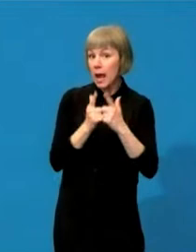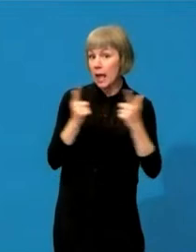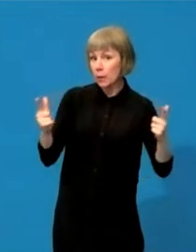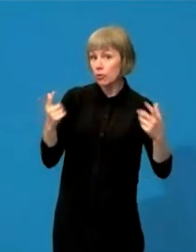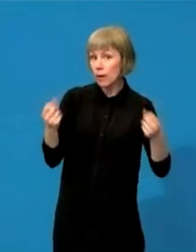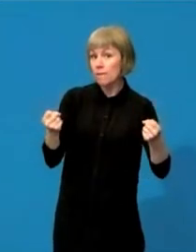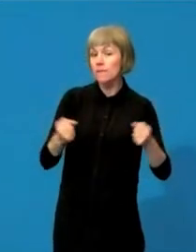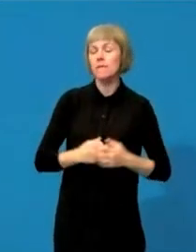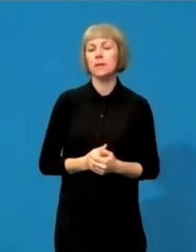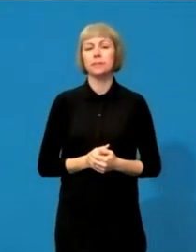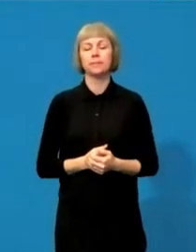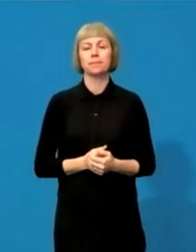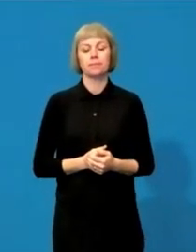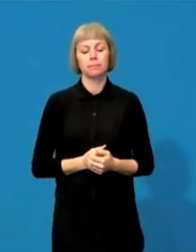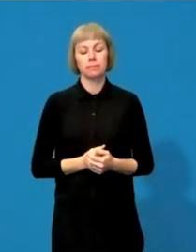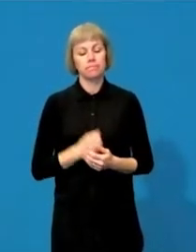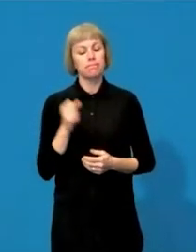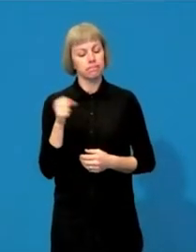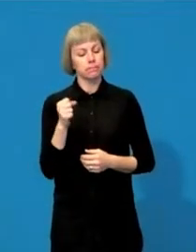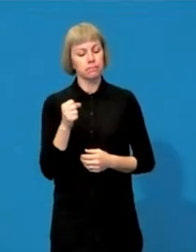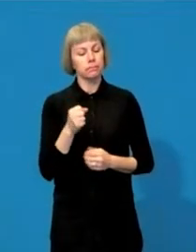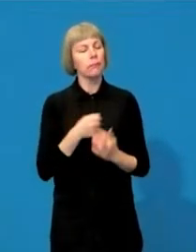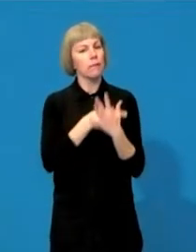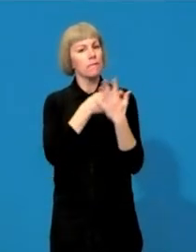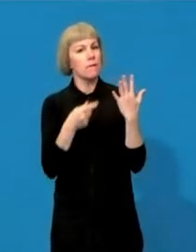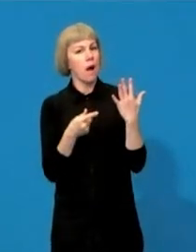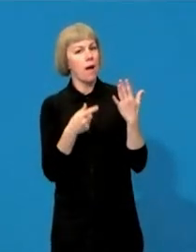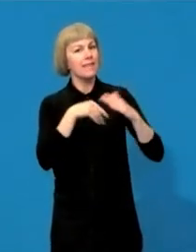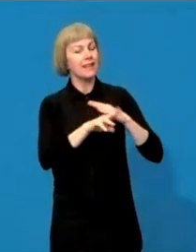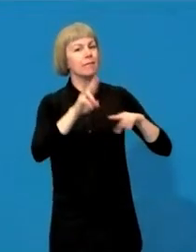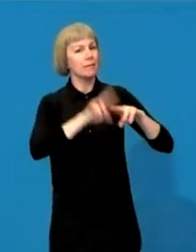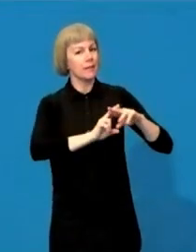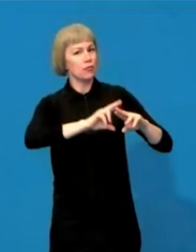Well, in Fitzroy Crossing, there is five different language groups, but then